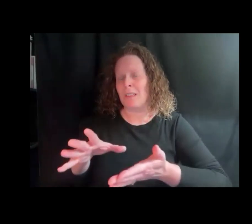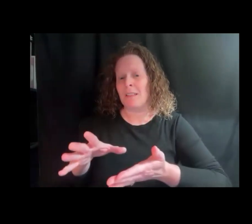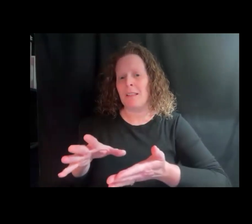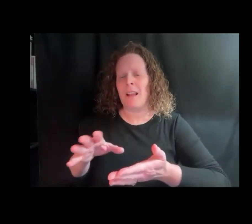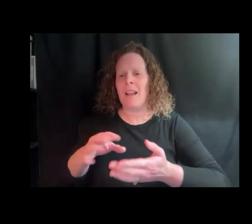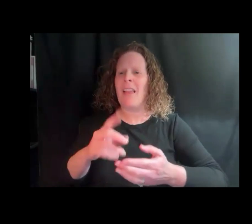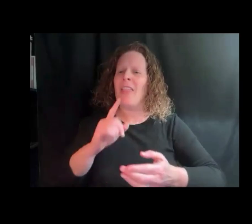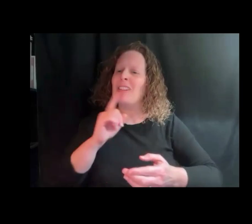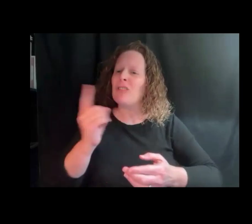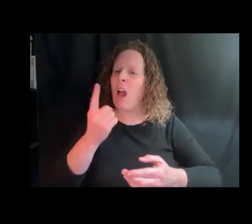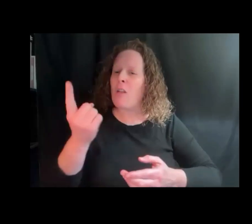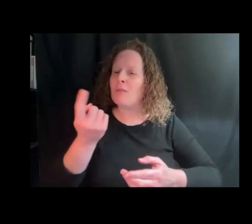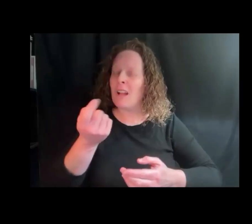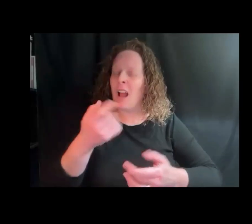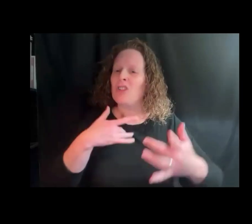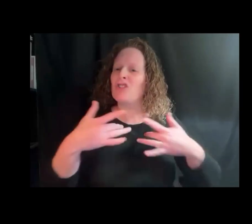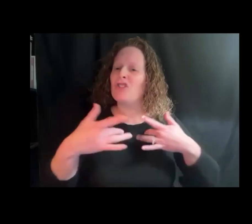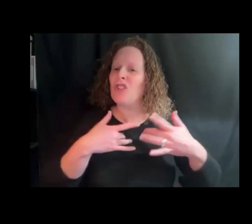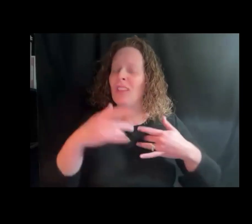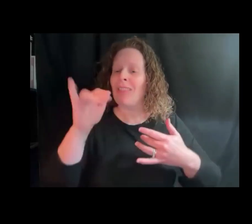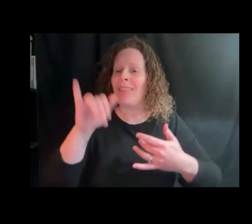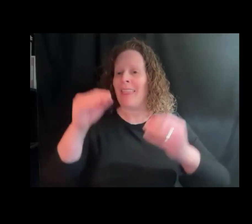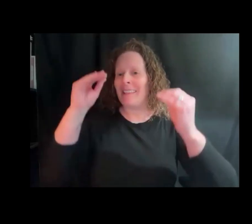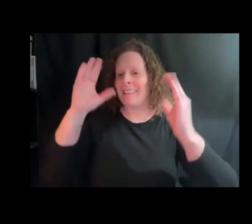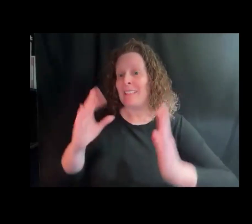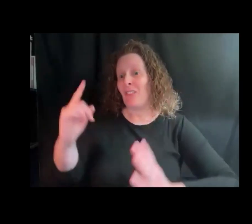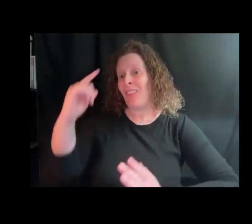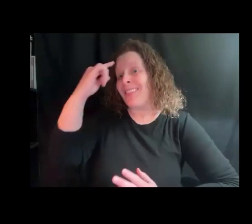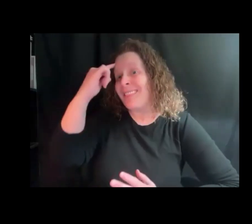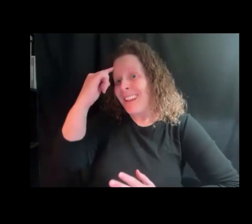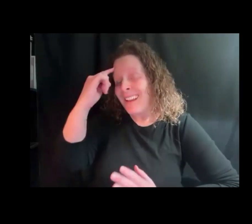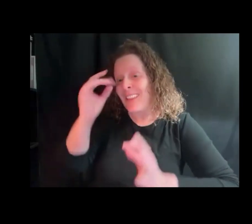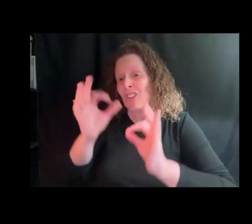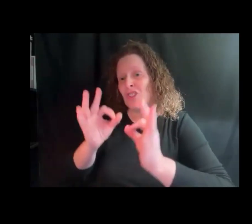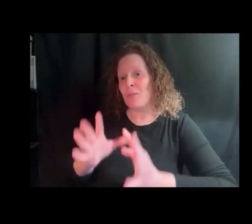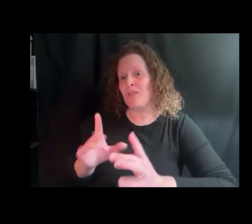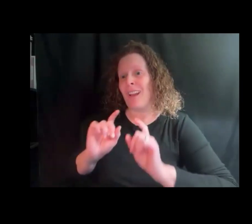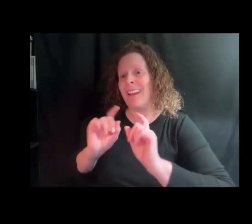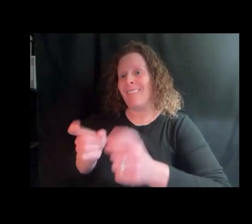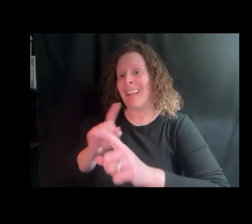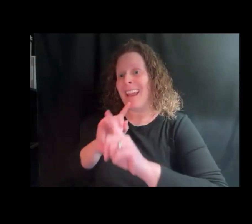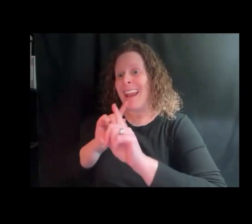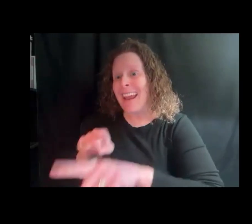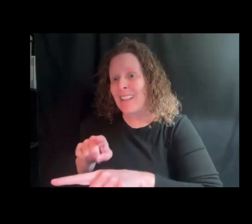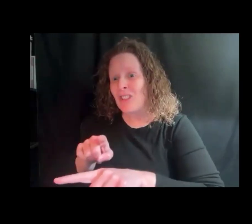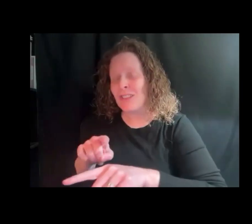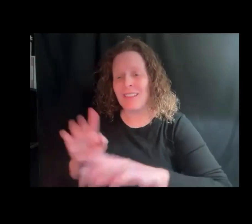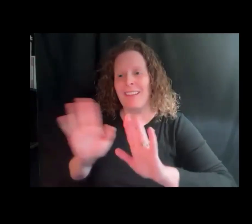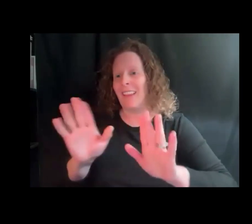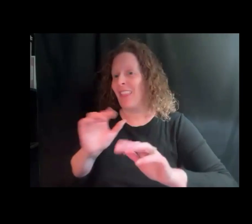and explain clarify vocabulary right? And